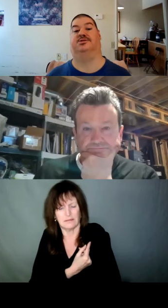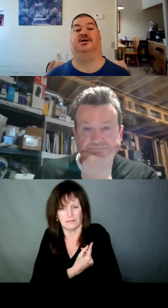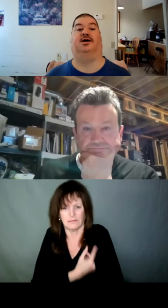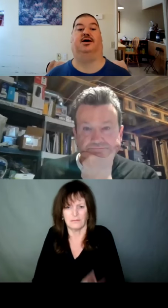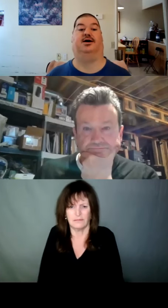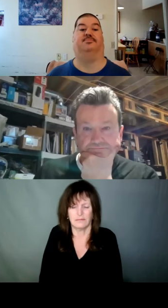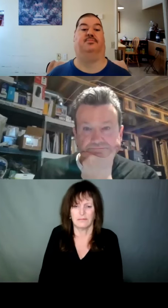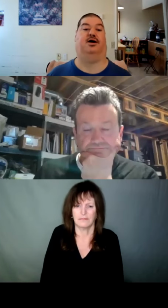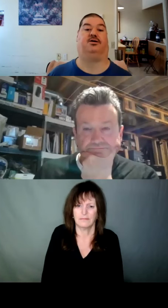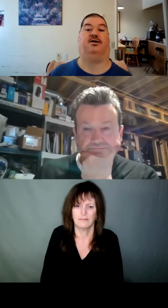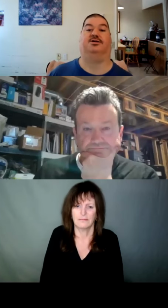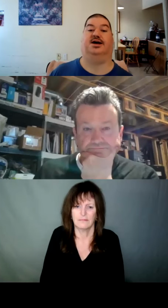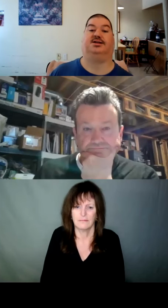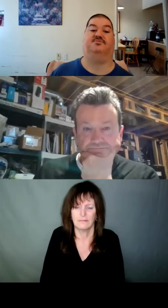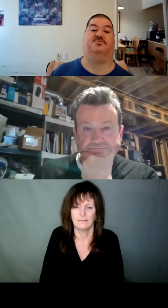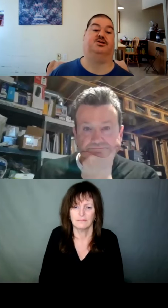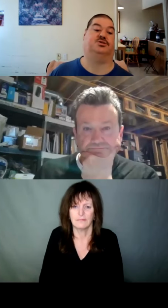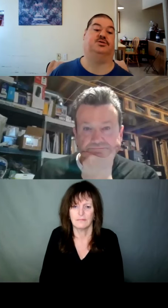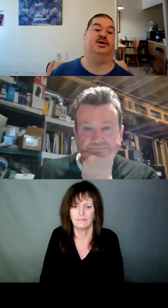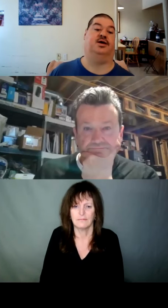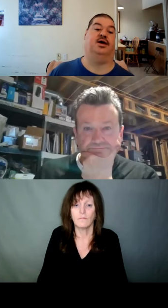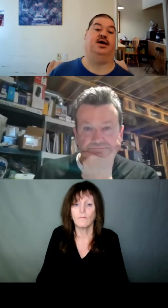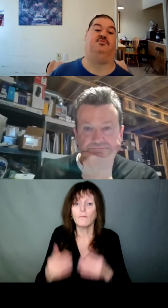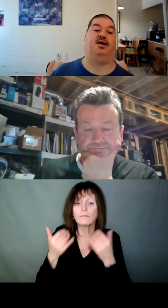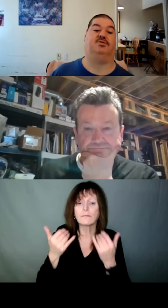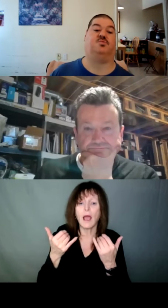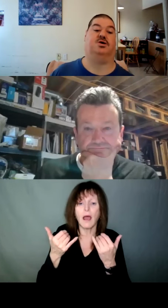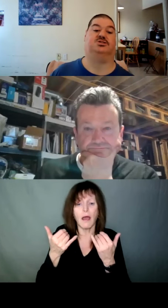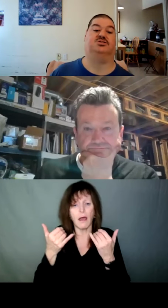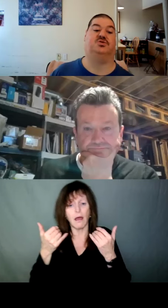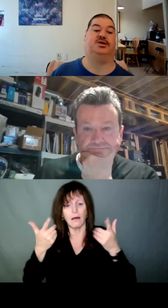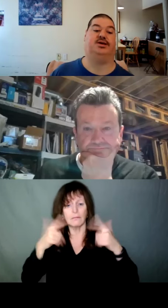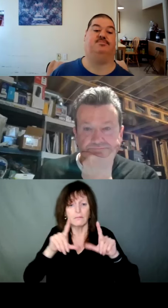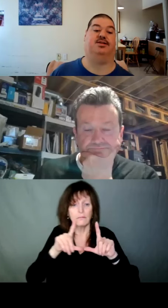. Especially in Toronto.